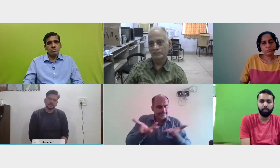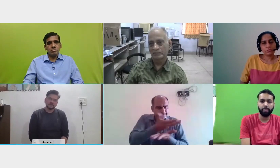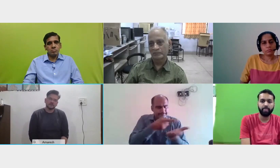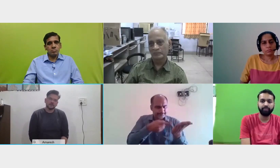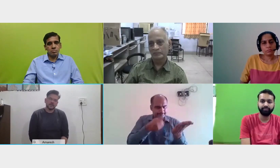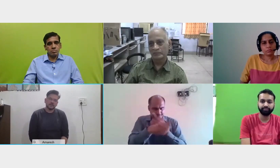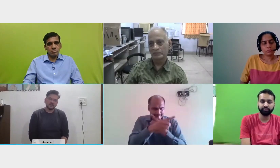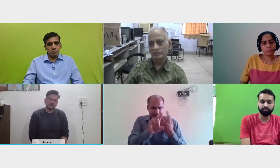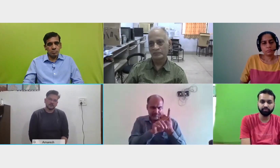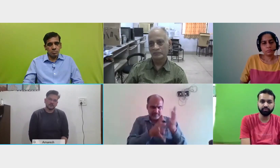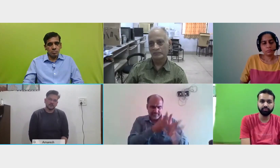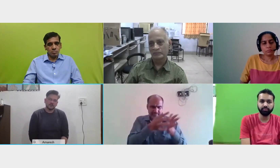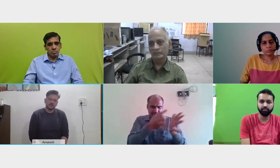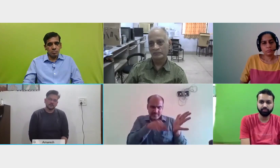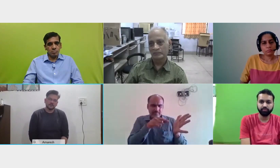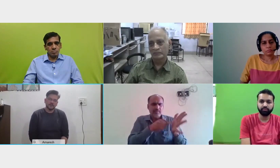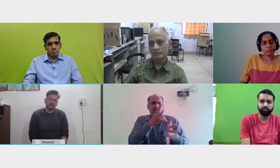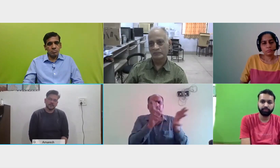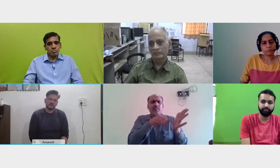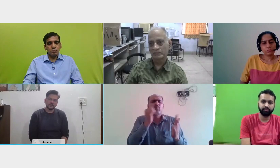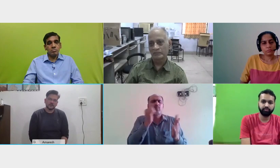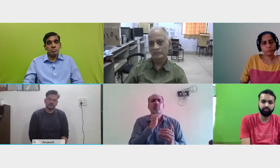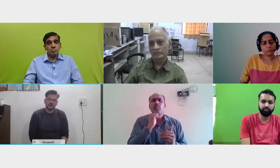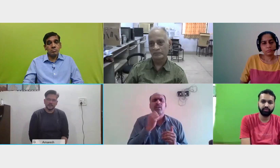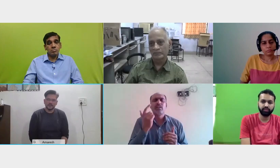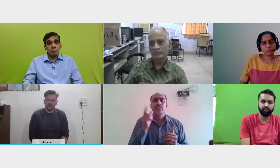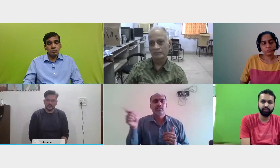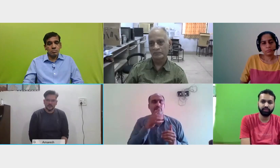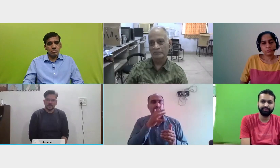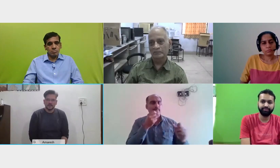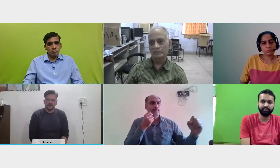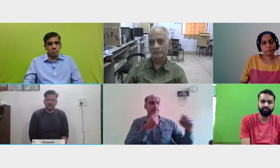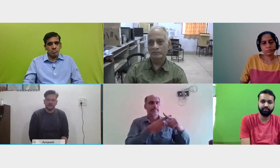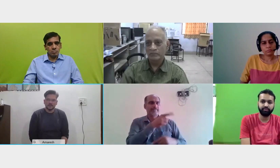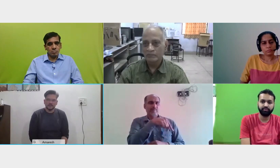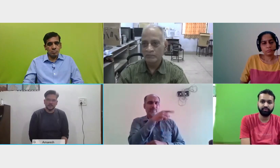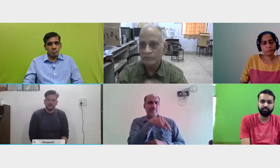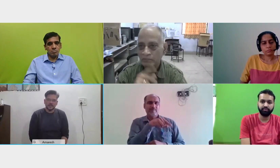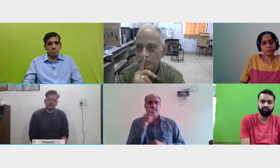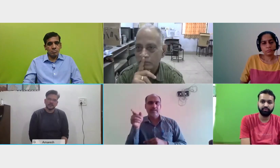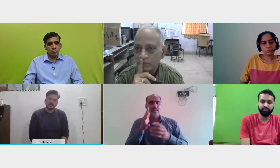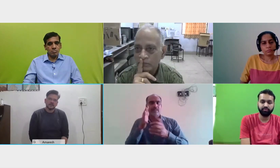so we had to follow on feedback and follow few days we had analyzed all the feedback